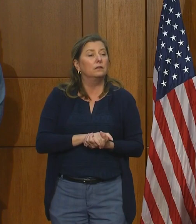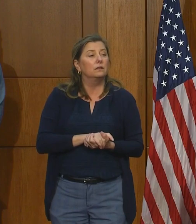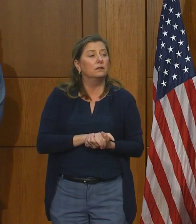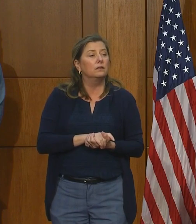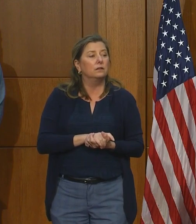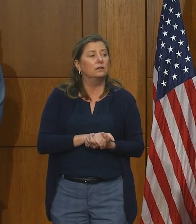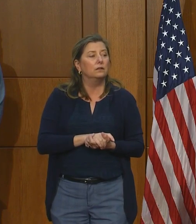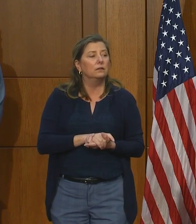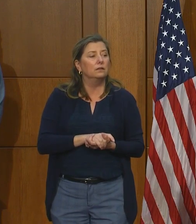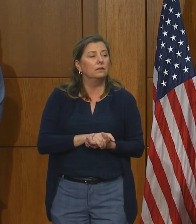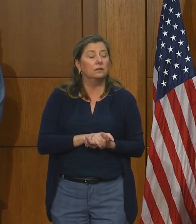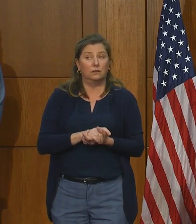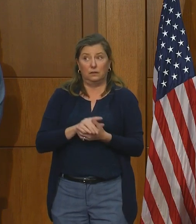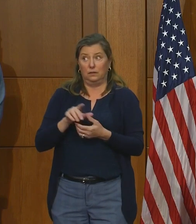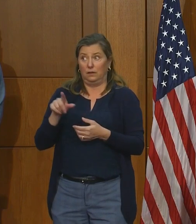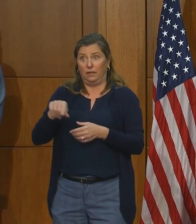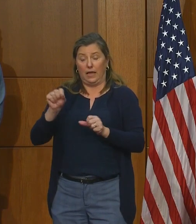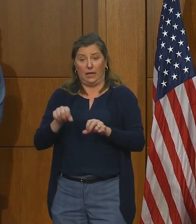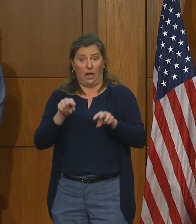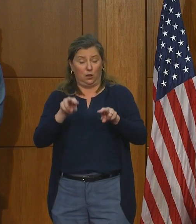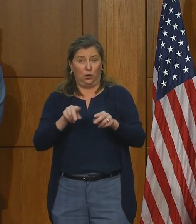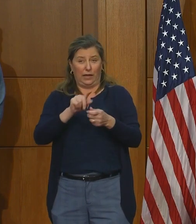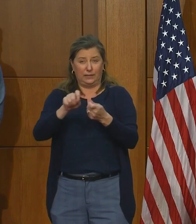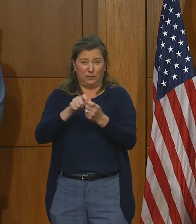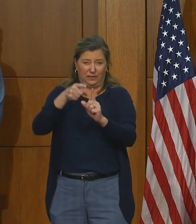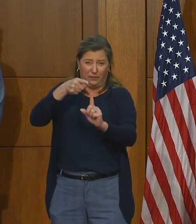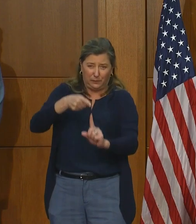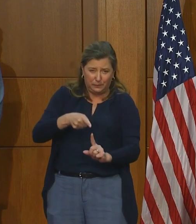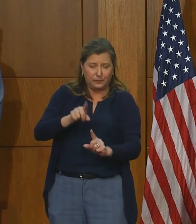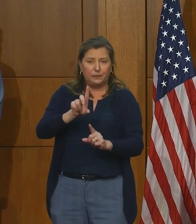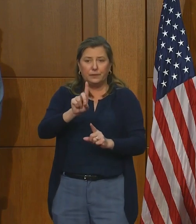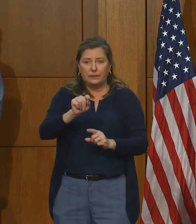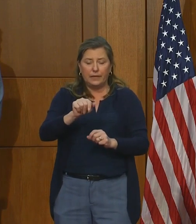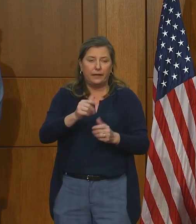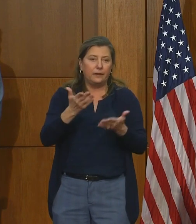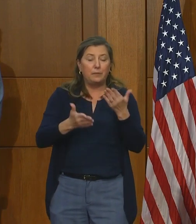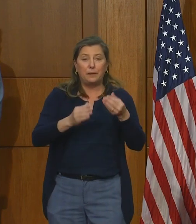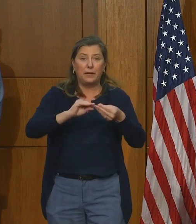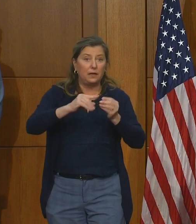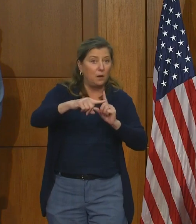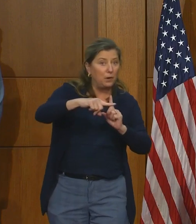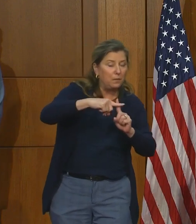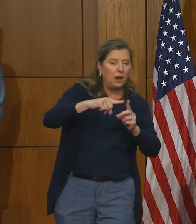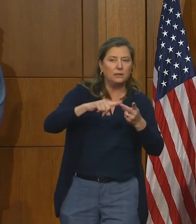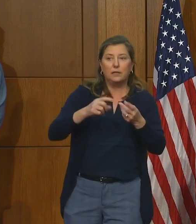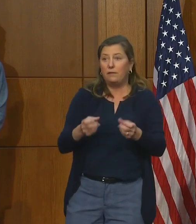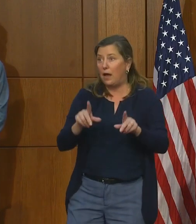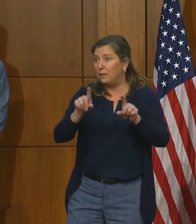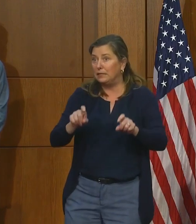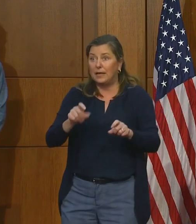AND THAT FUNCTIONALITY THE ABILITY TO LOOK AT THOSE